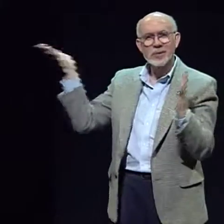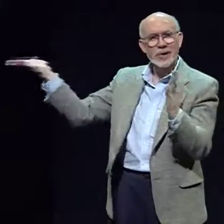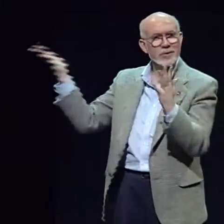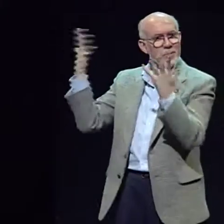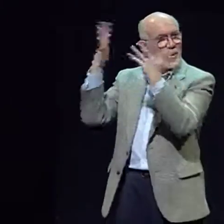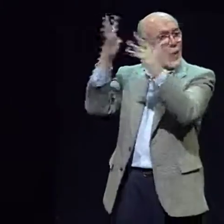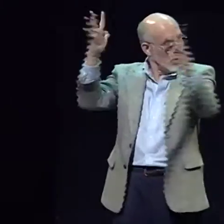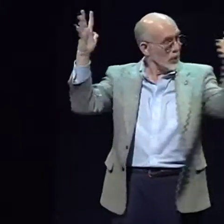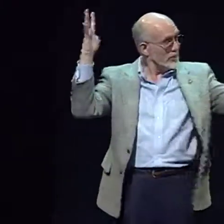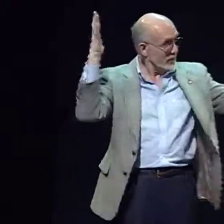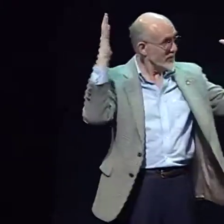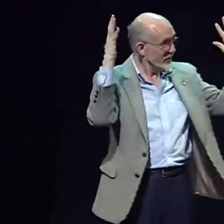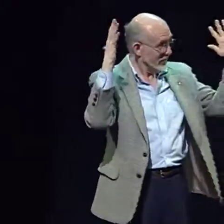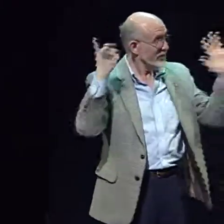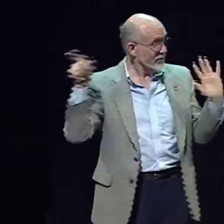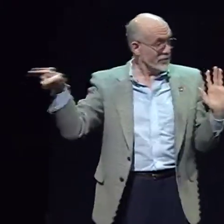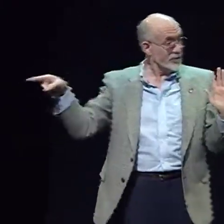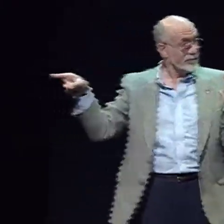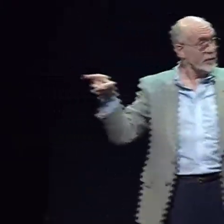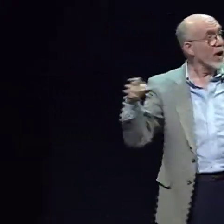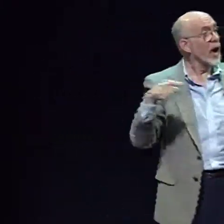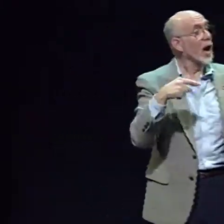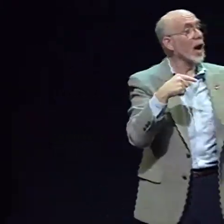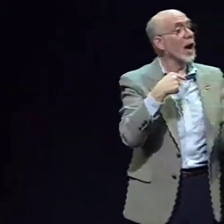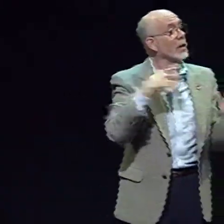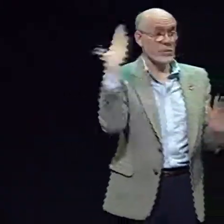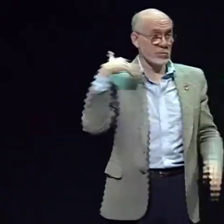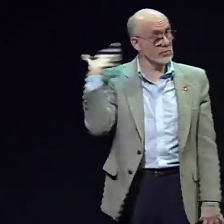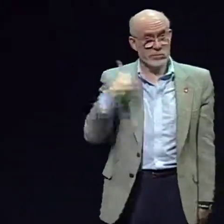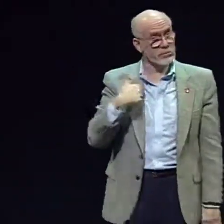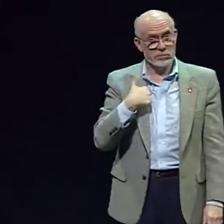IT WAS "WOODS"? "FOREST"? YEAH, "WOODS."